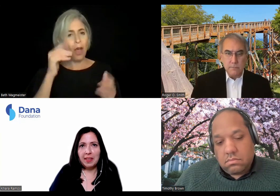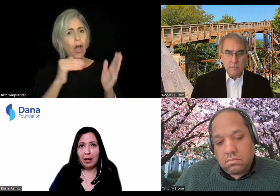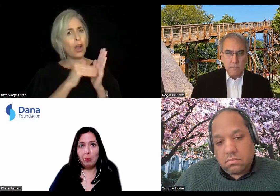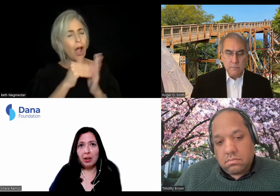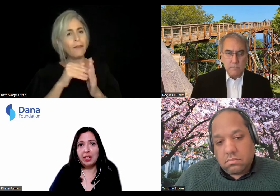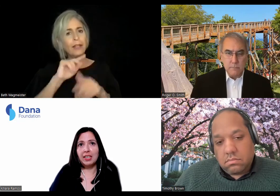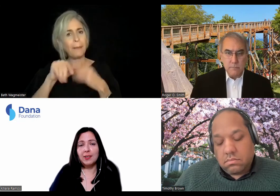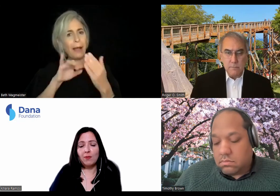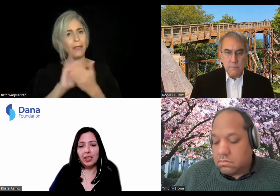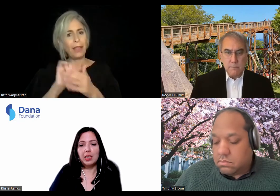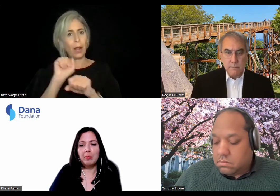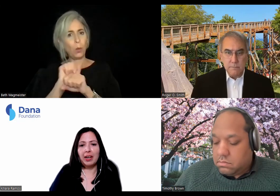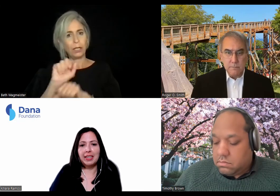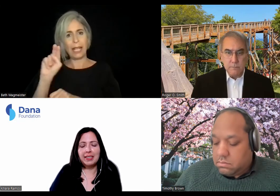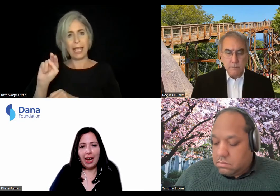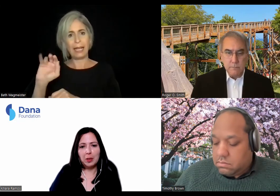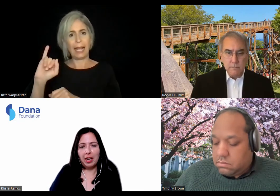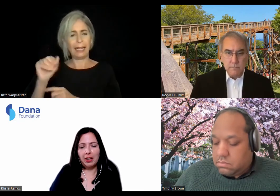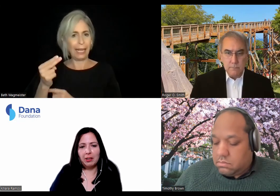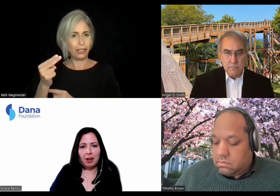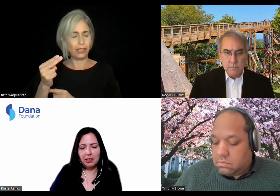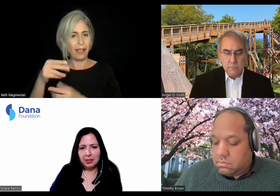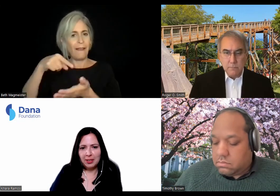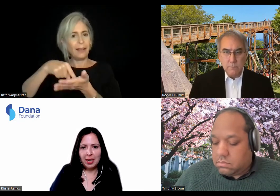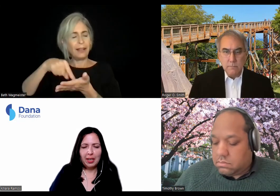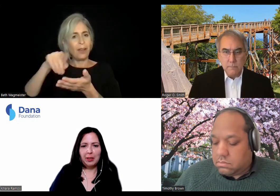research are not accessible to all people. This was something I thought